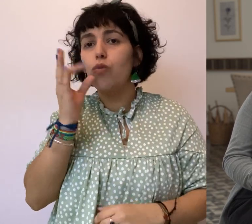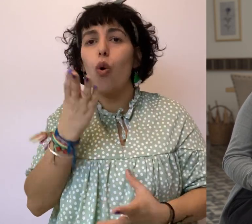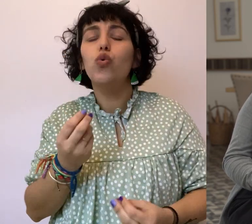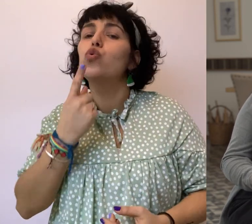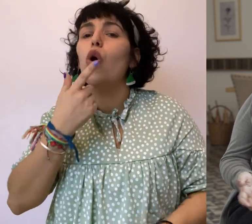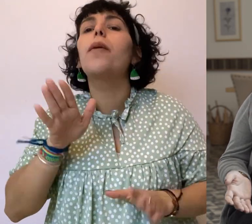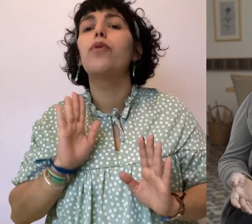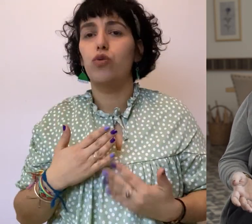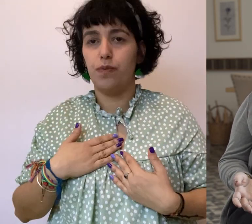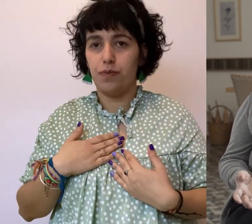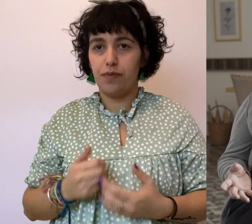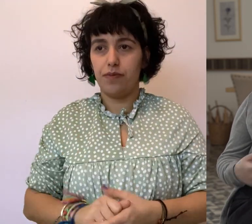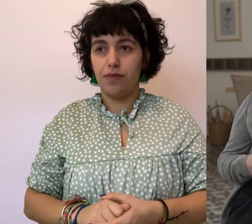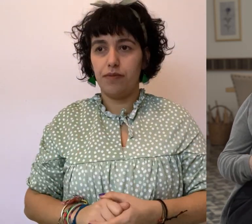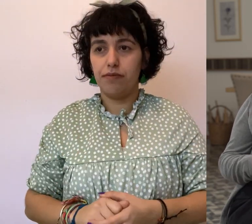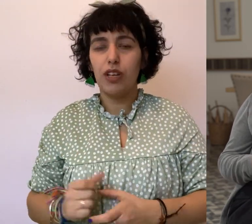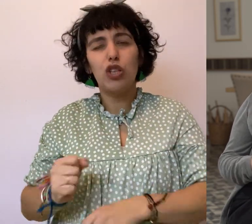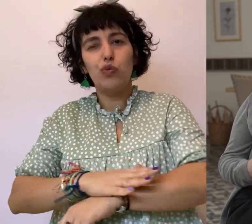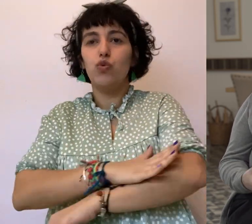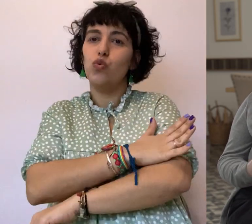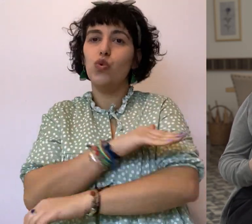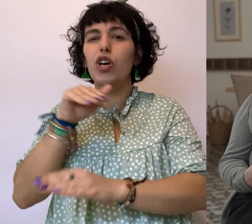You know, the relationship that you built with what you experienced and your emotions